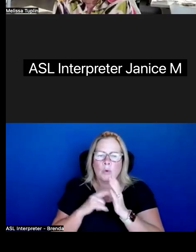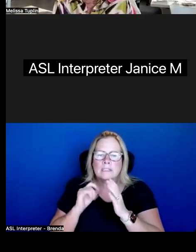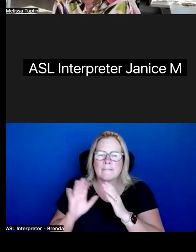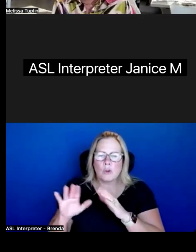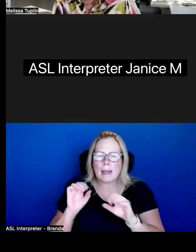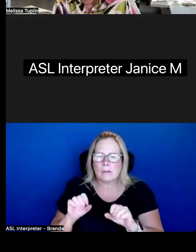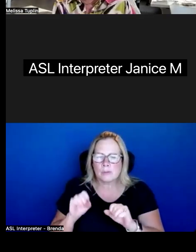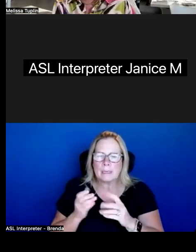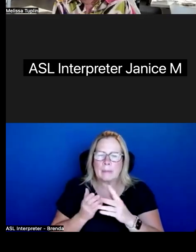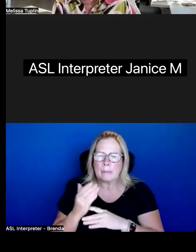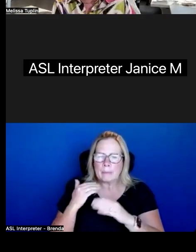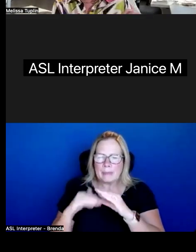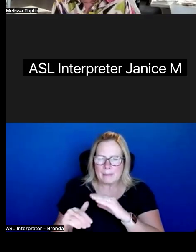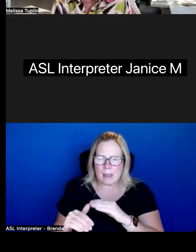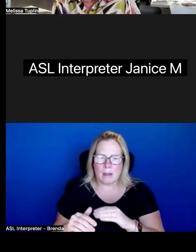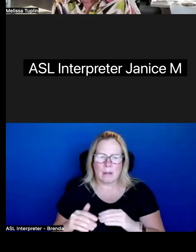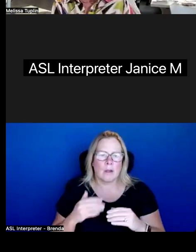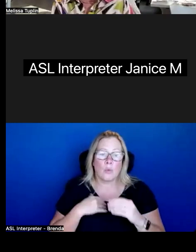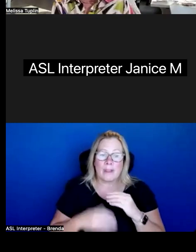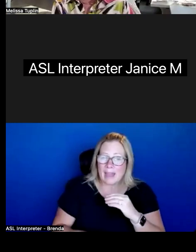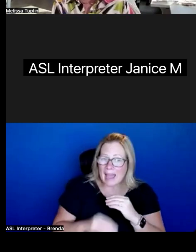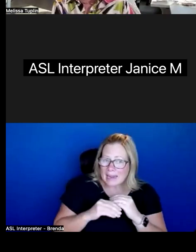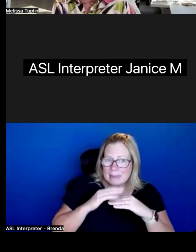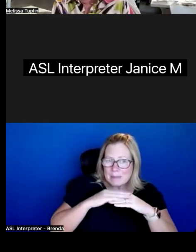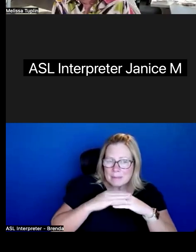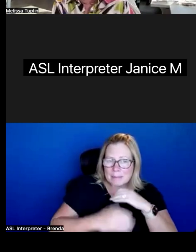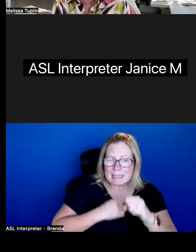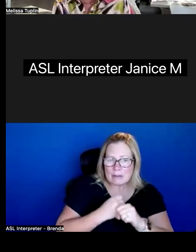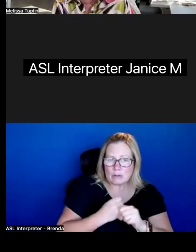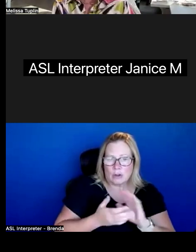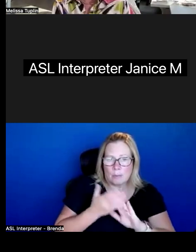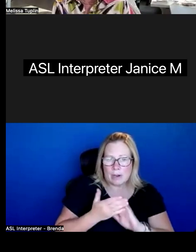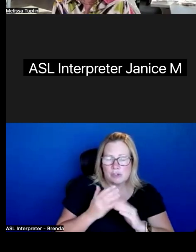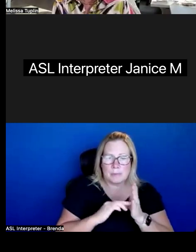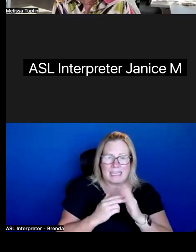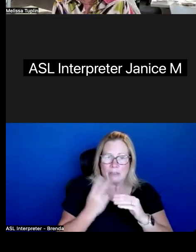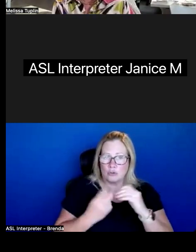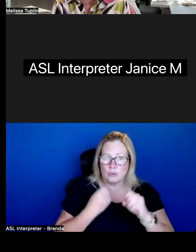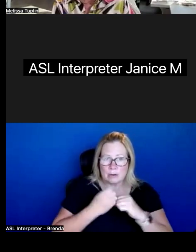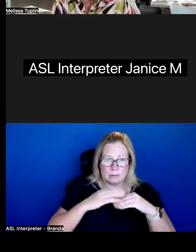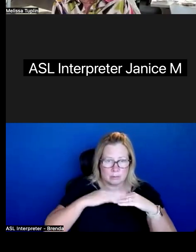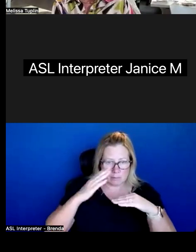so you do not have to have been registered as a non-profit for the entirety of those two years,